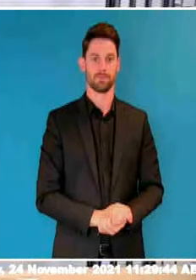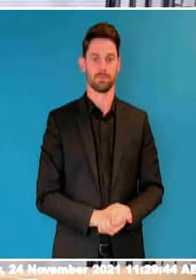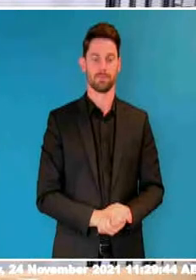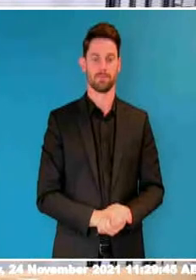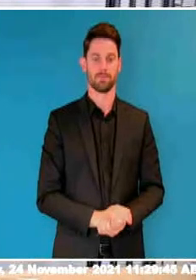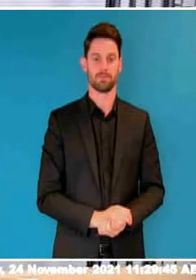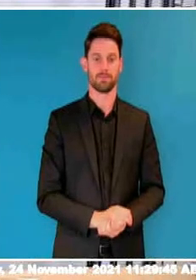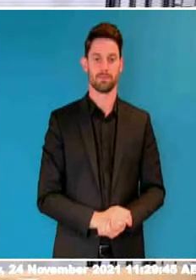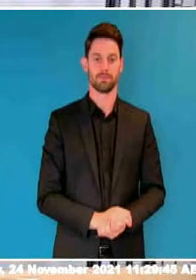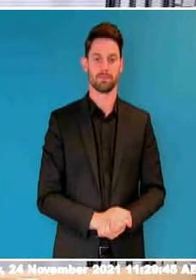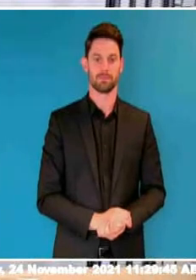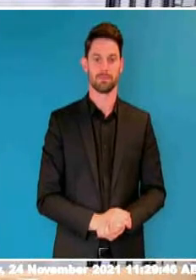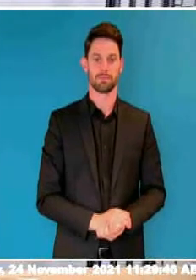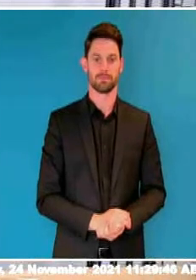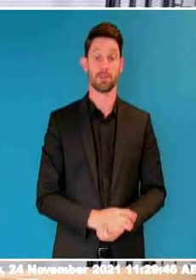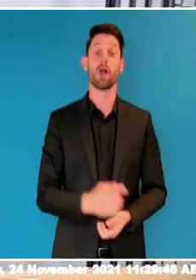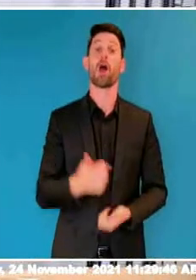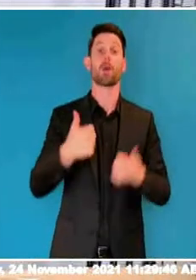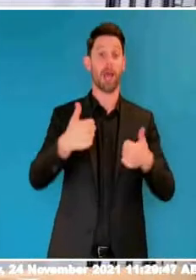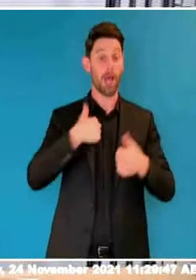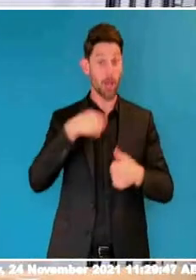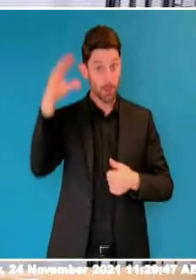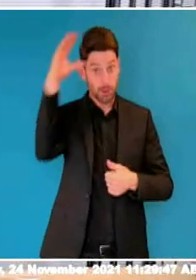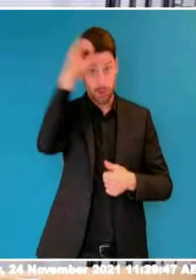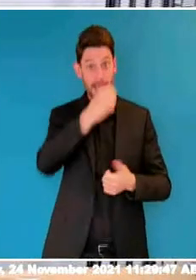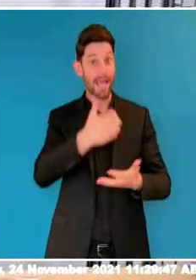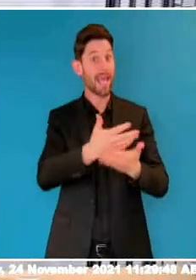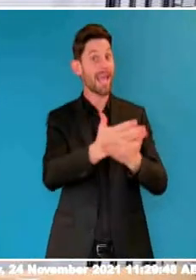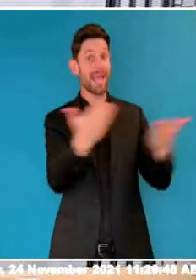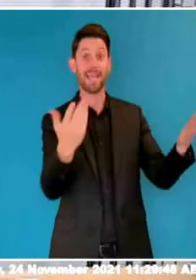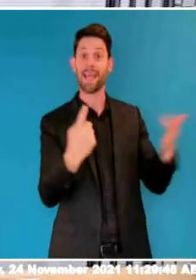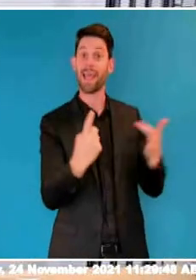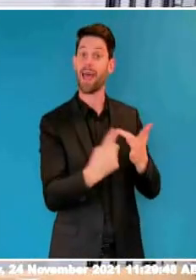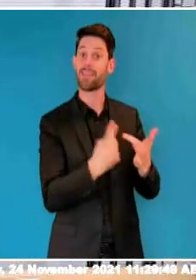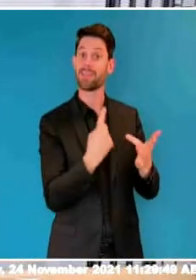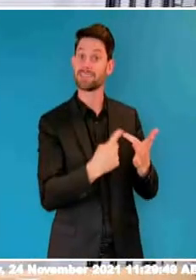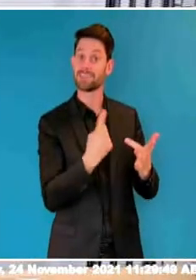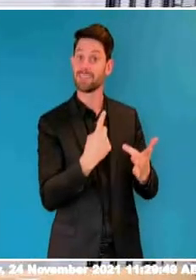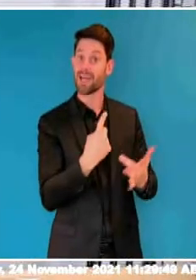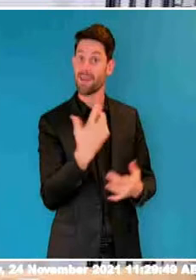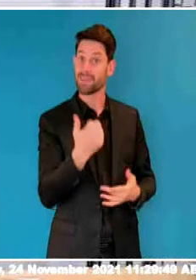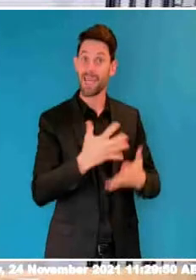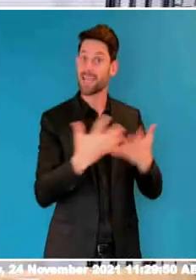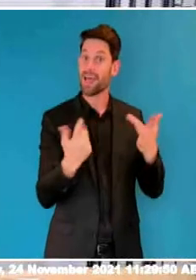I assume that nobody else who is represented has any questions to ask of members of the